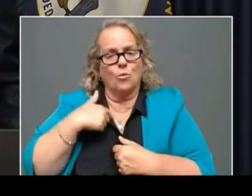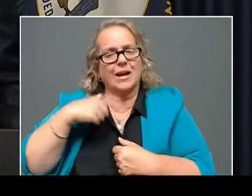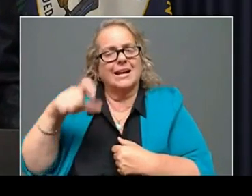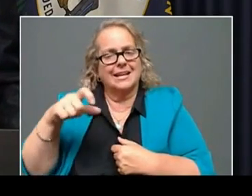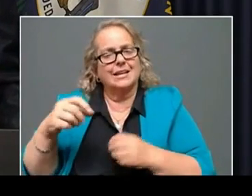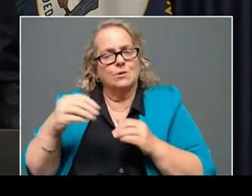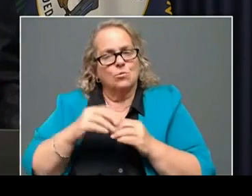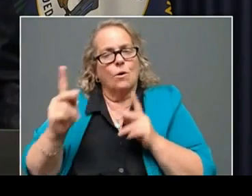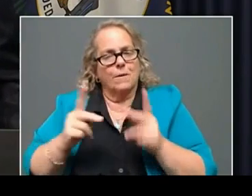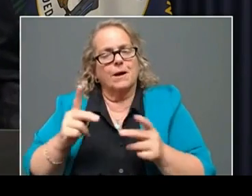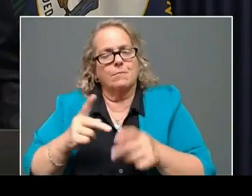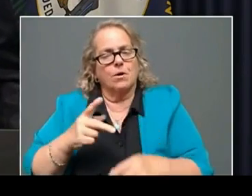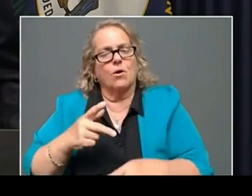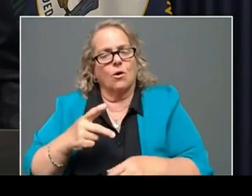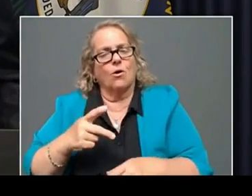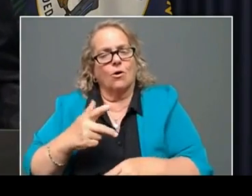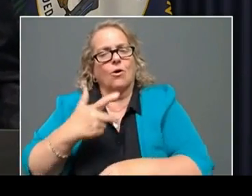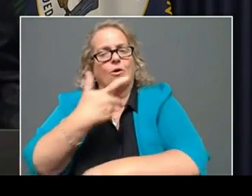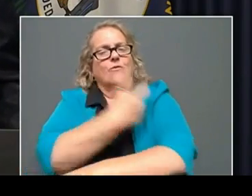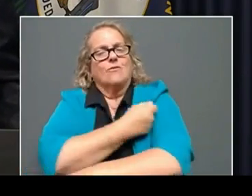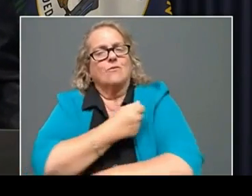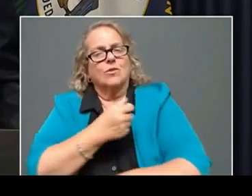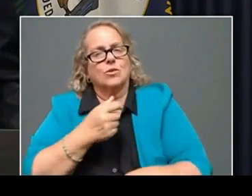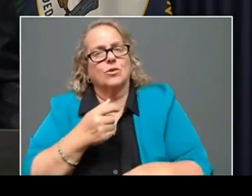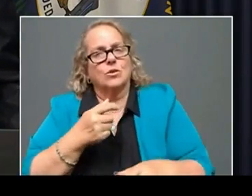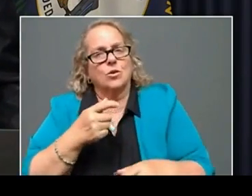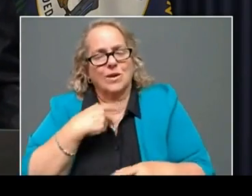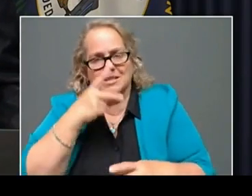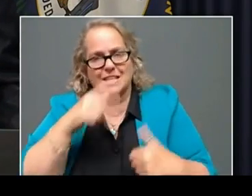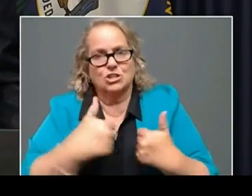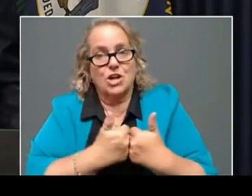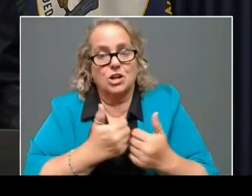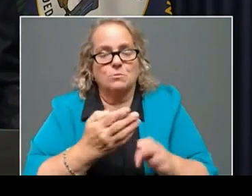challenge that existed long before. Covid on having enough workers in long